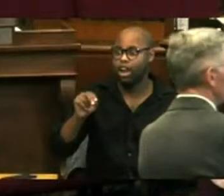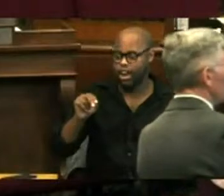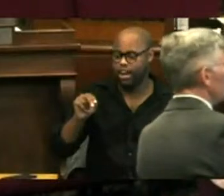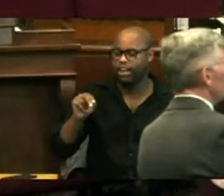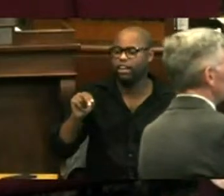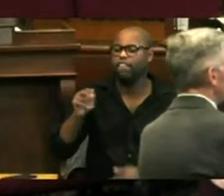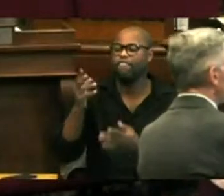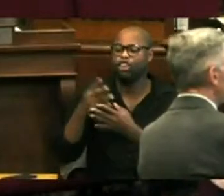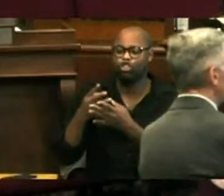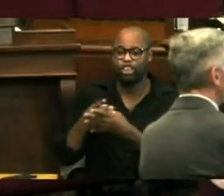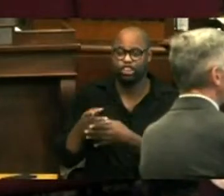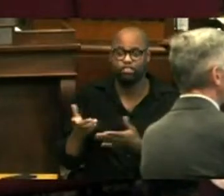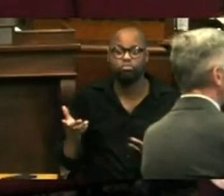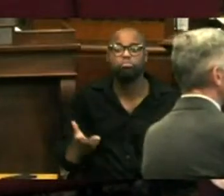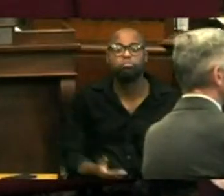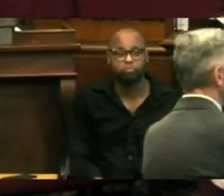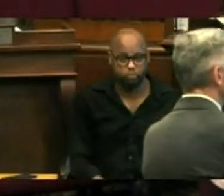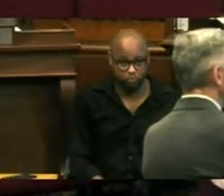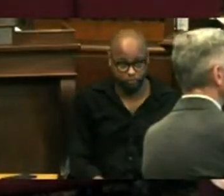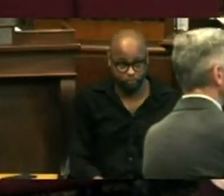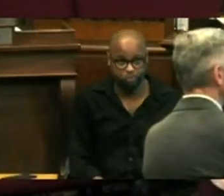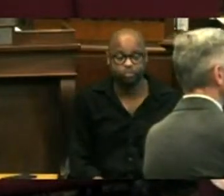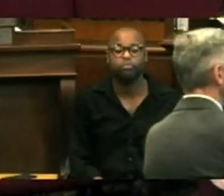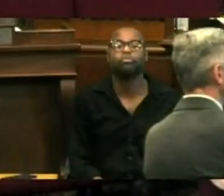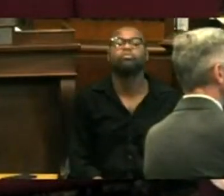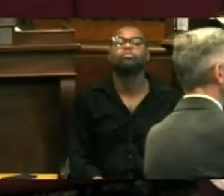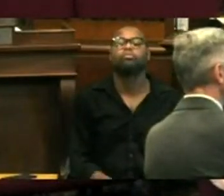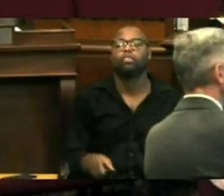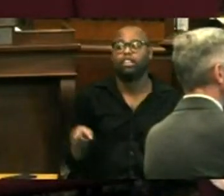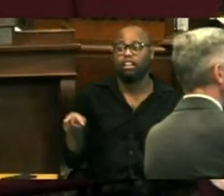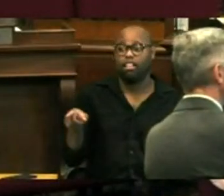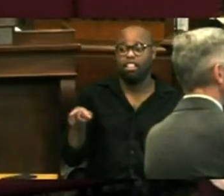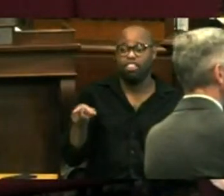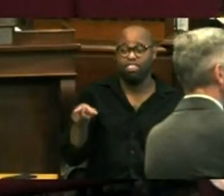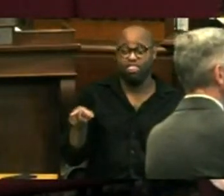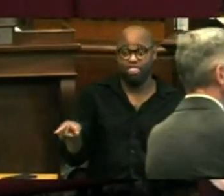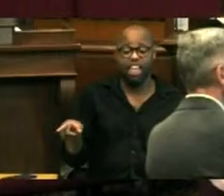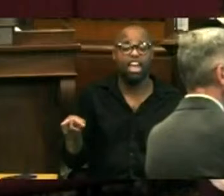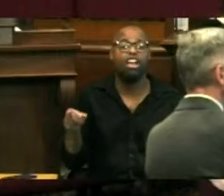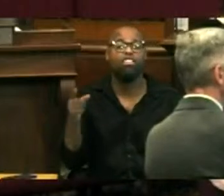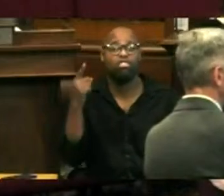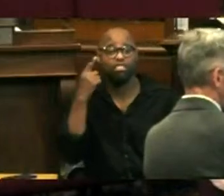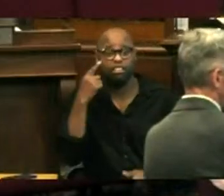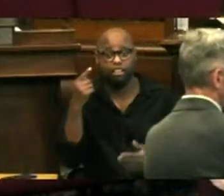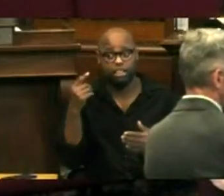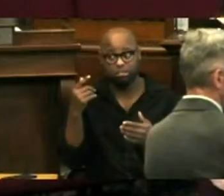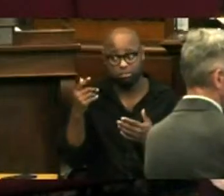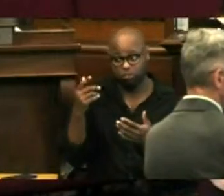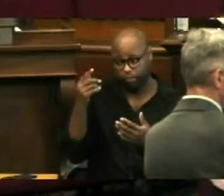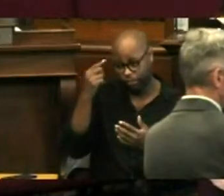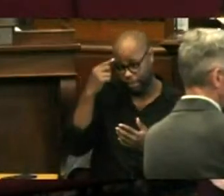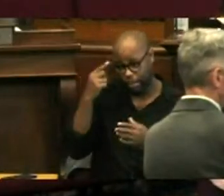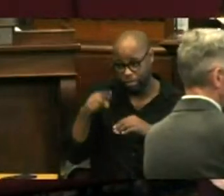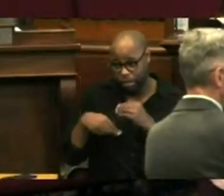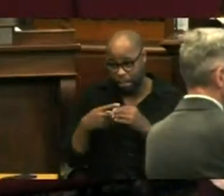using what's called membrane